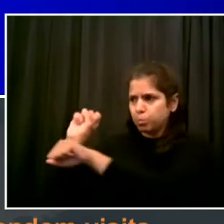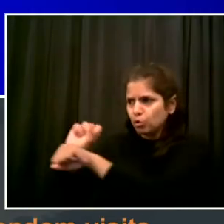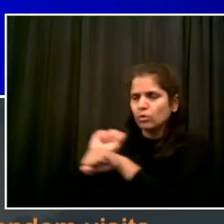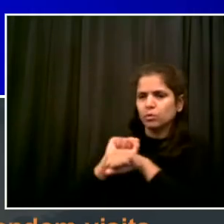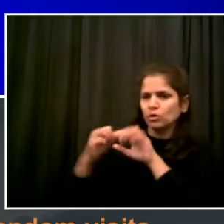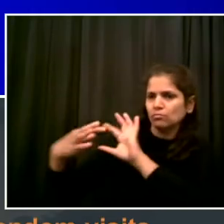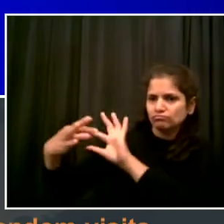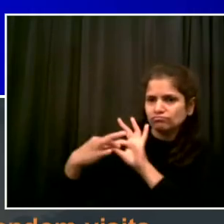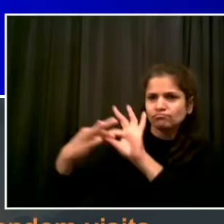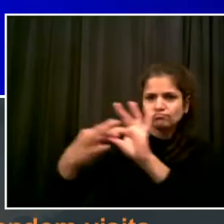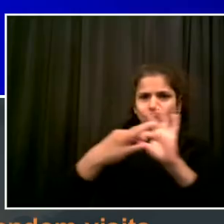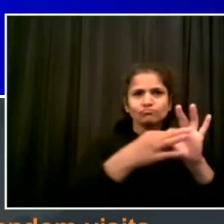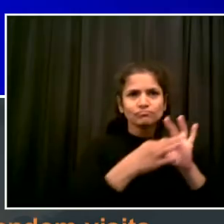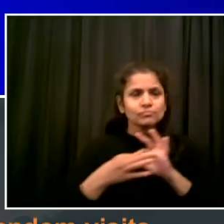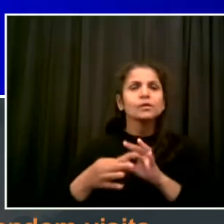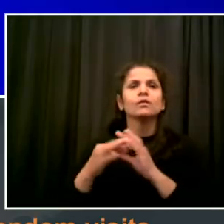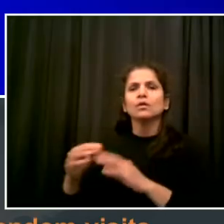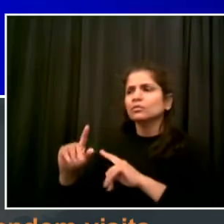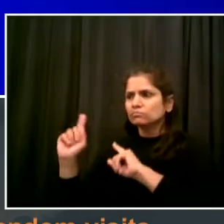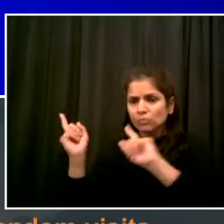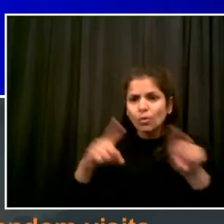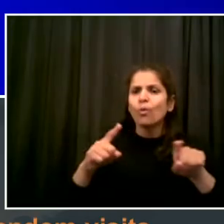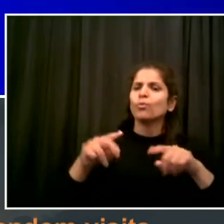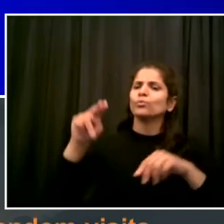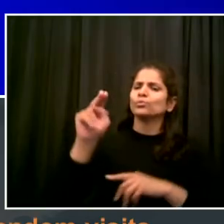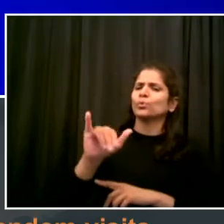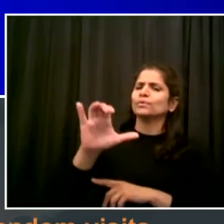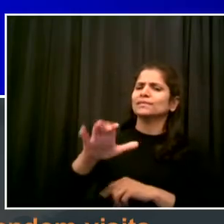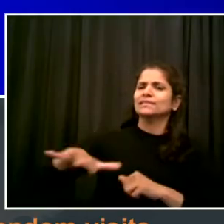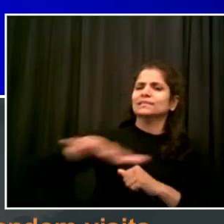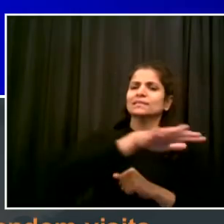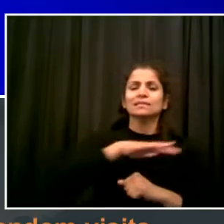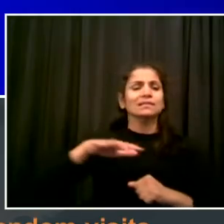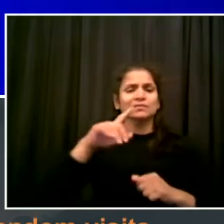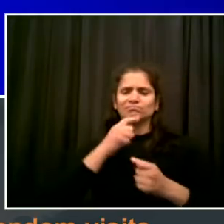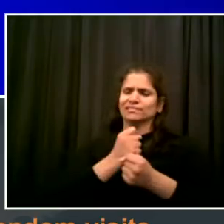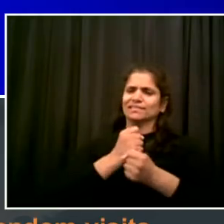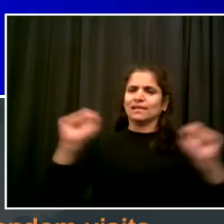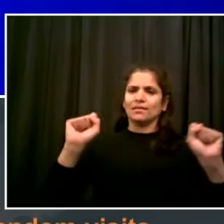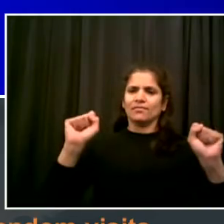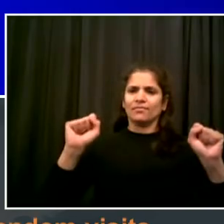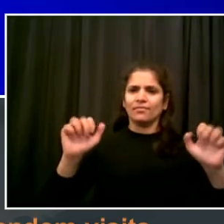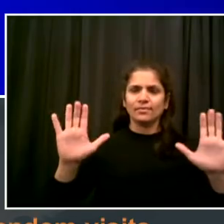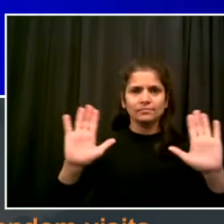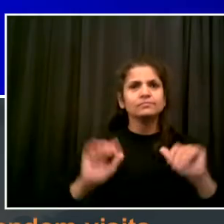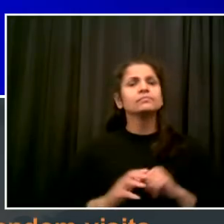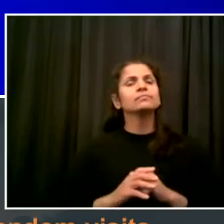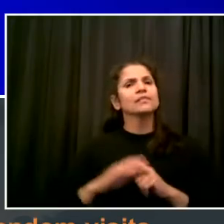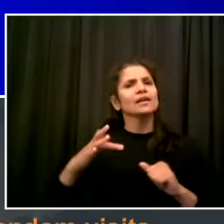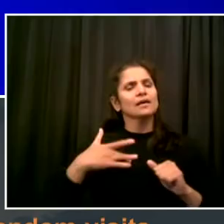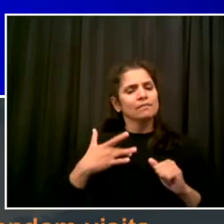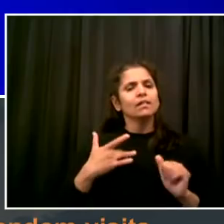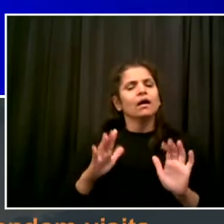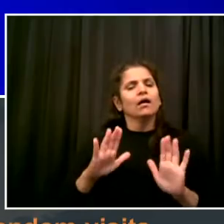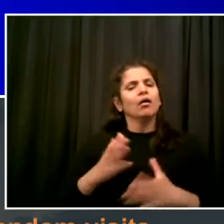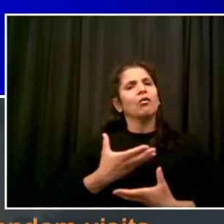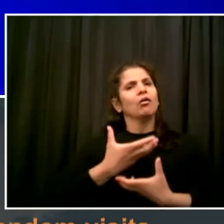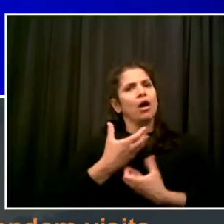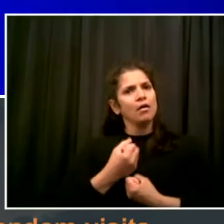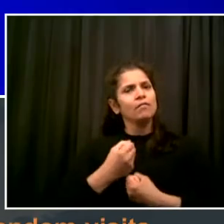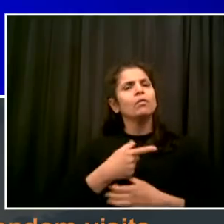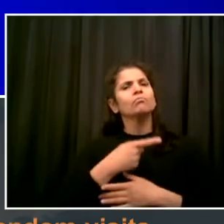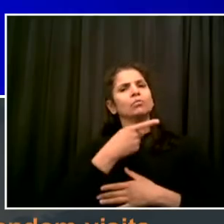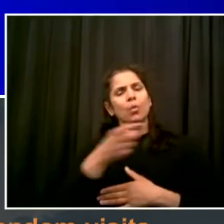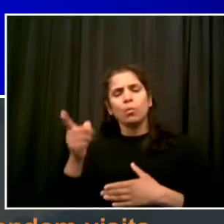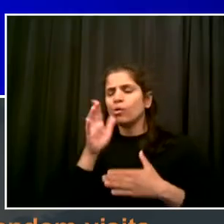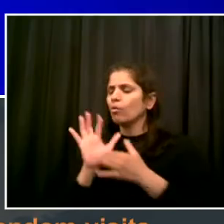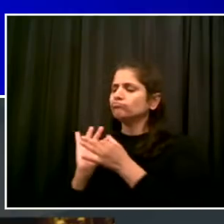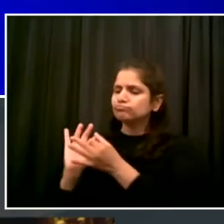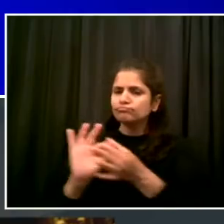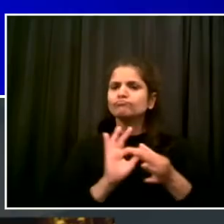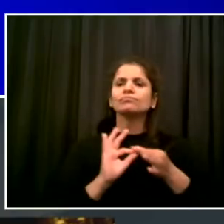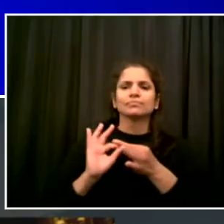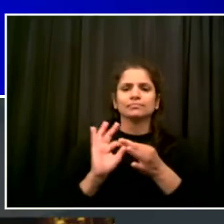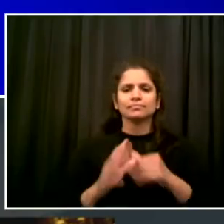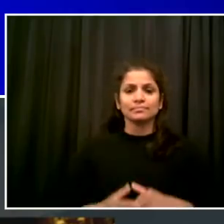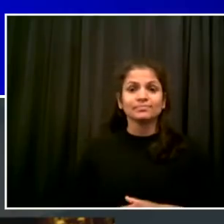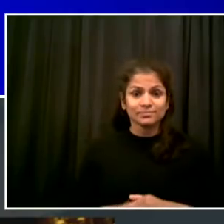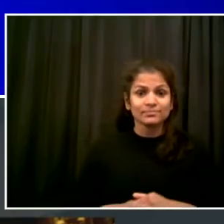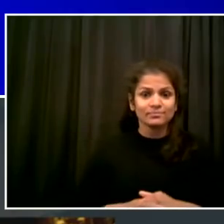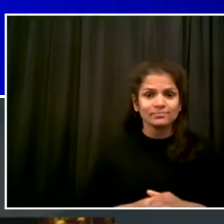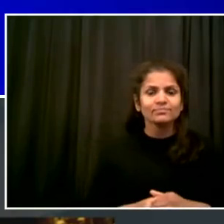ACTIONS, WE CAN.